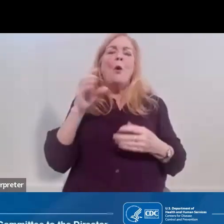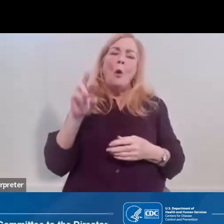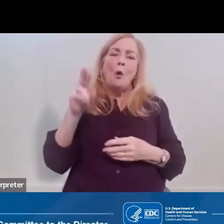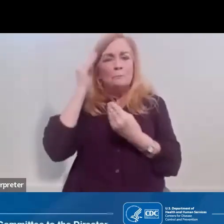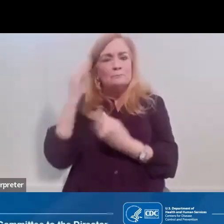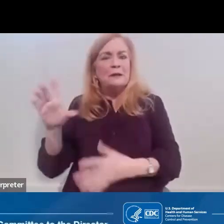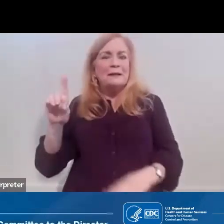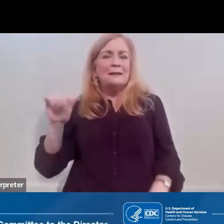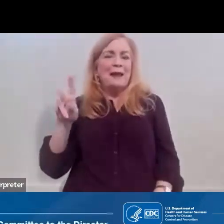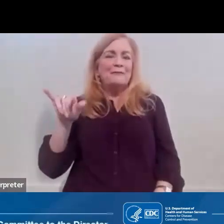Anything else to the good of the order.